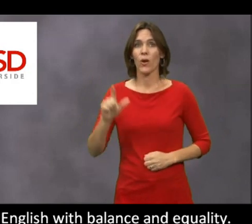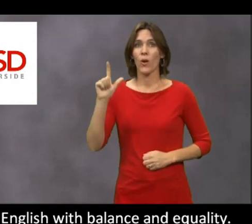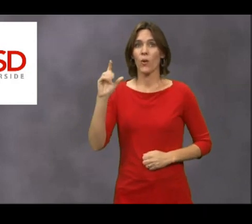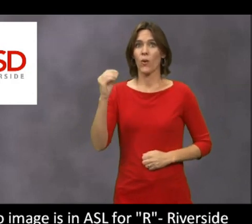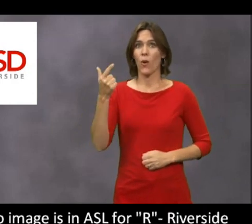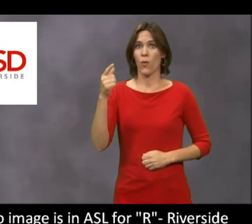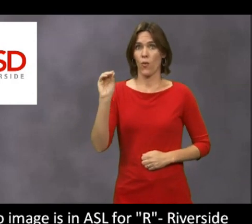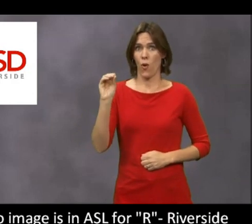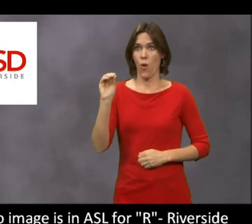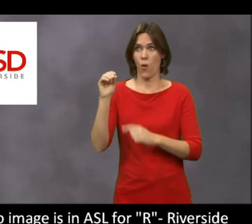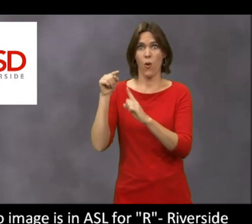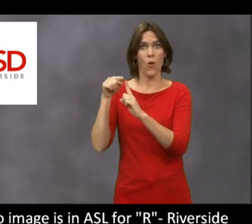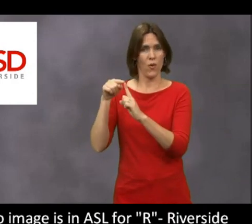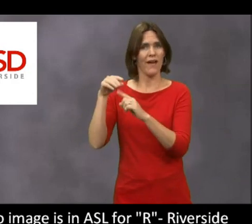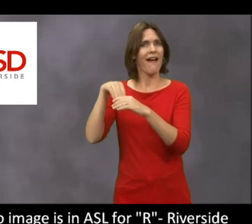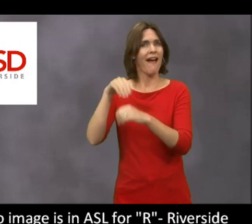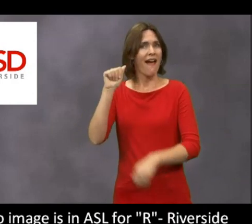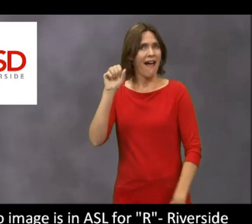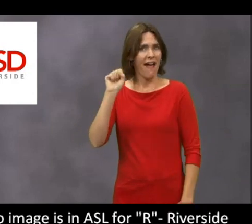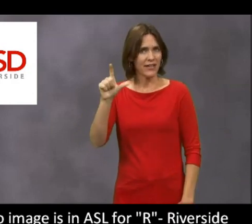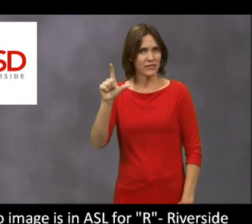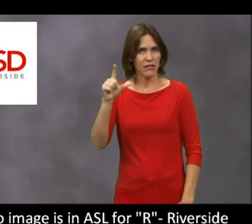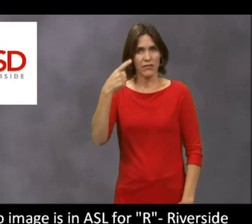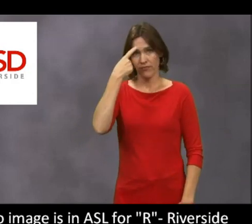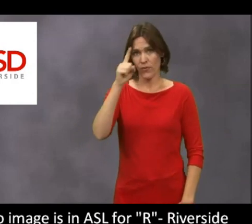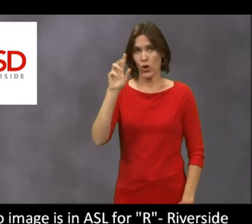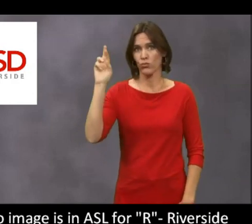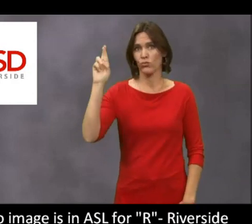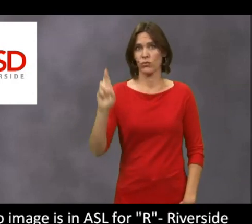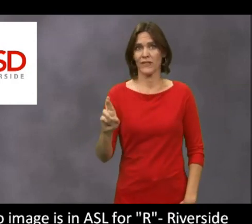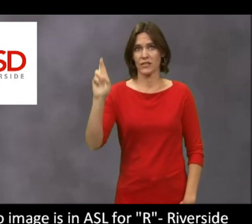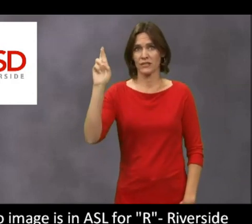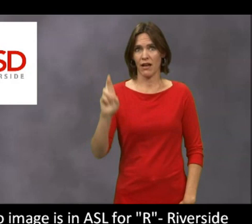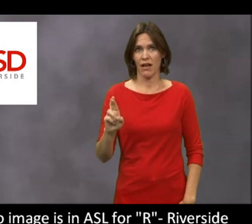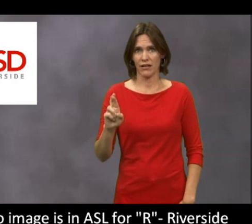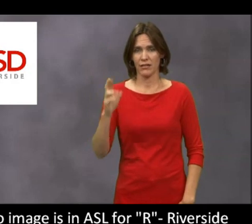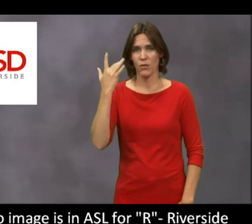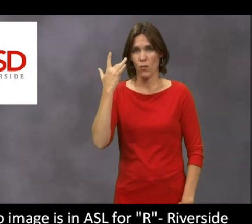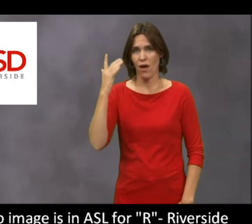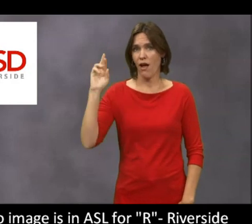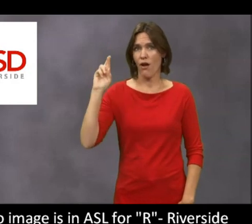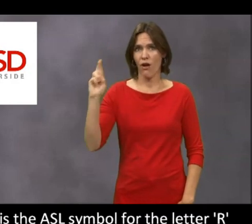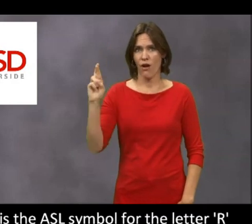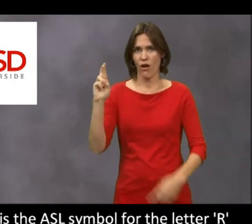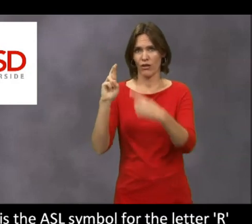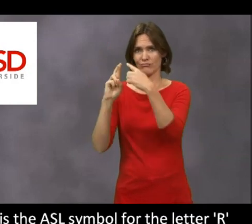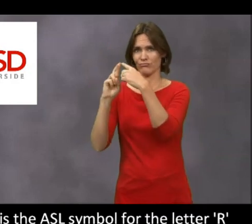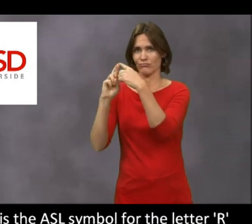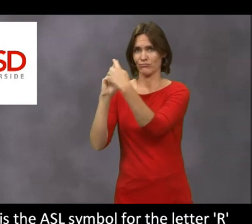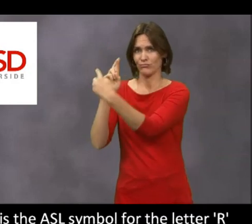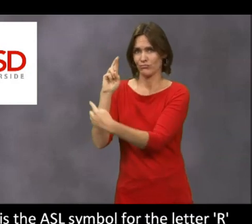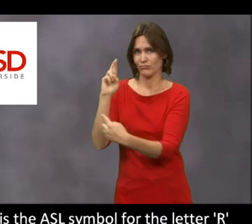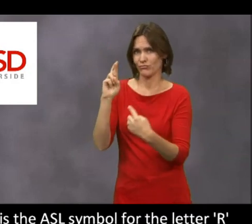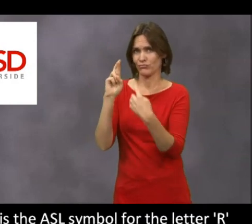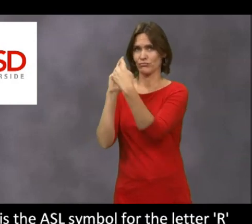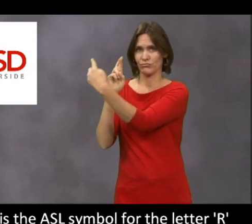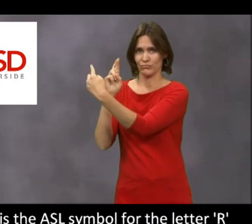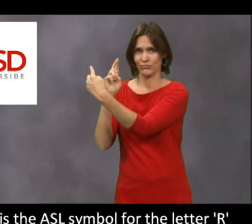The logo image is in ASL for "R" - Riverside The line is the ASL symbol for the letter 'R'